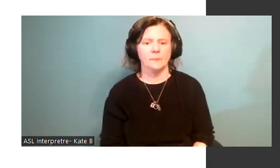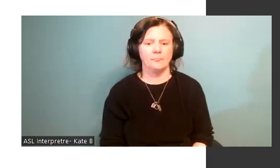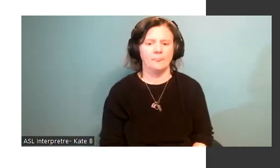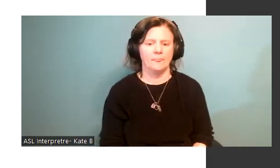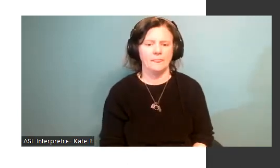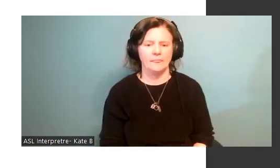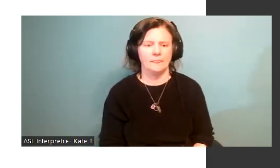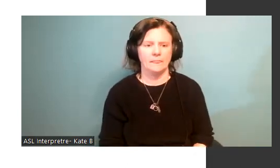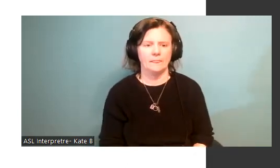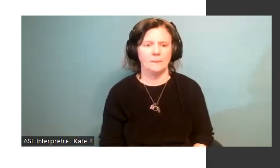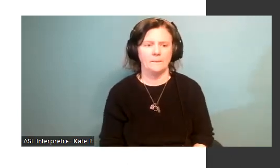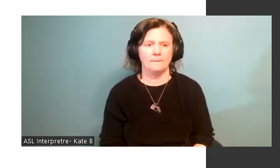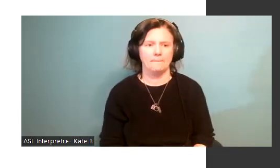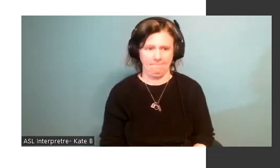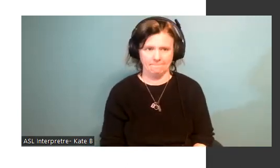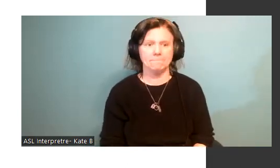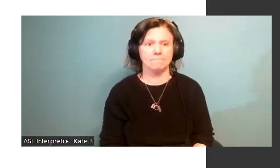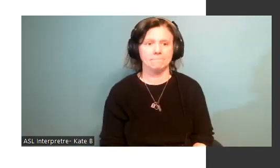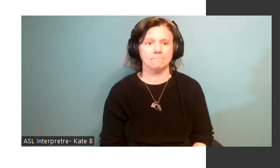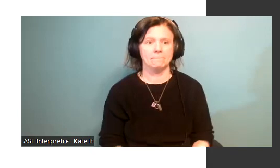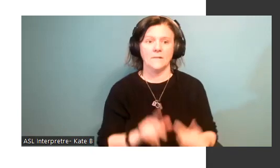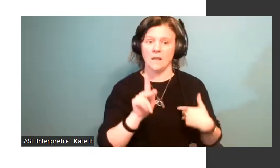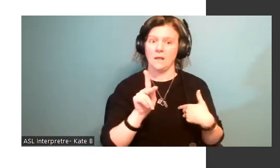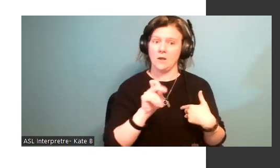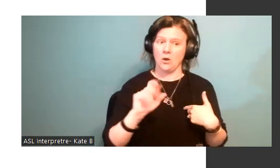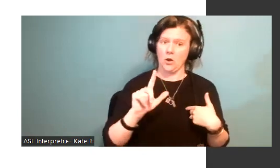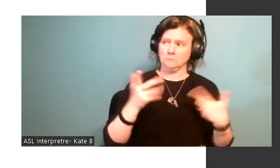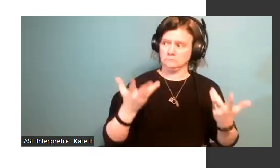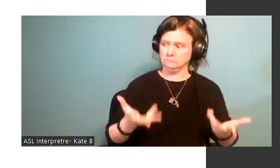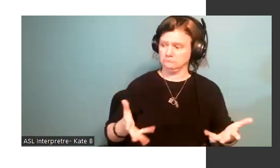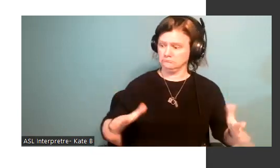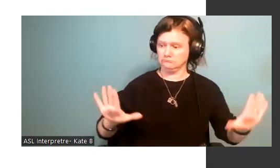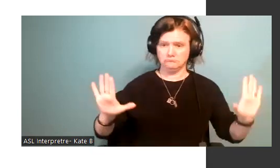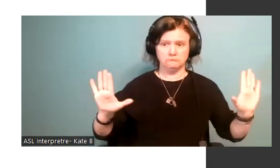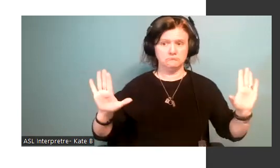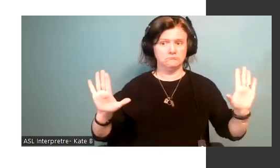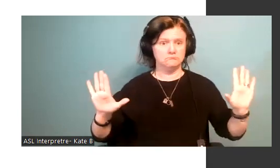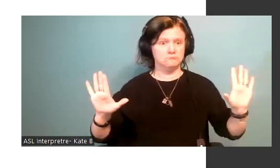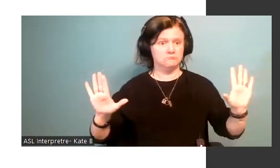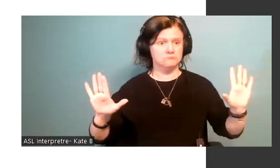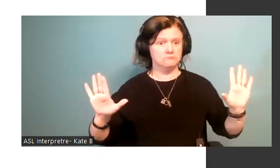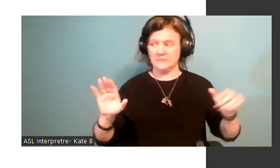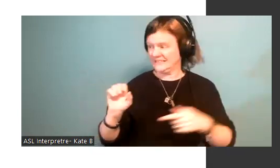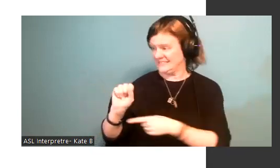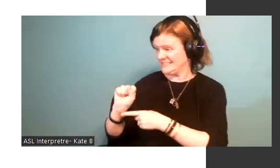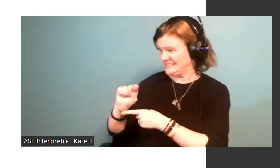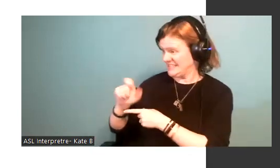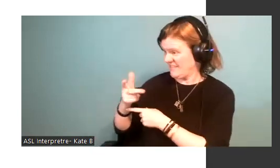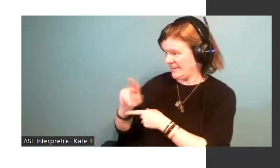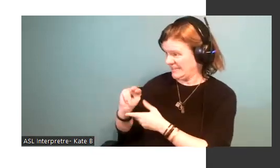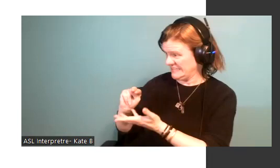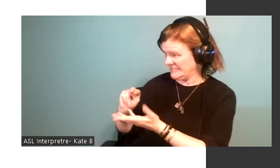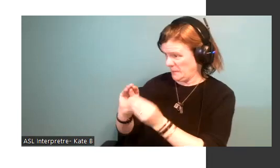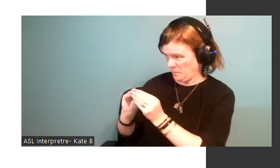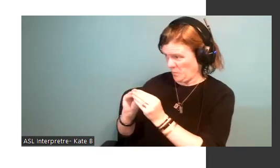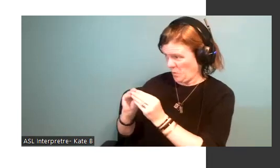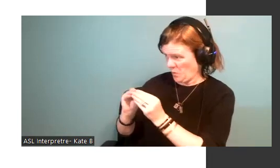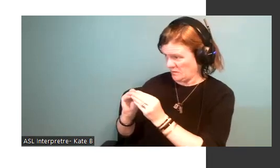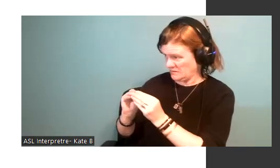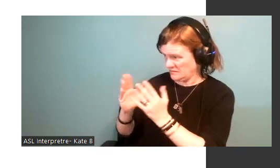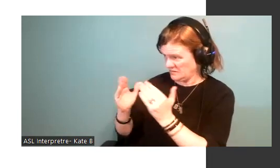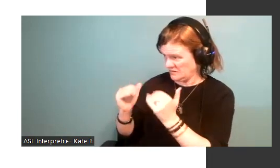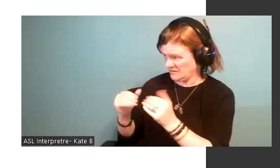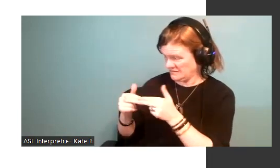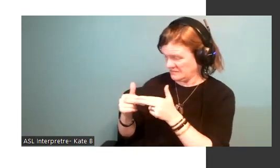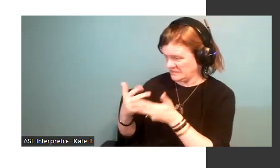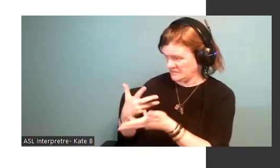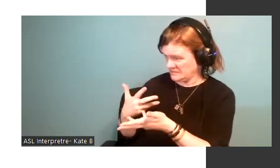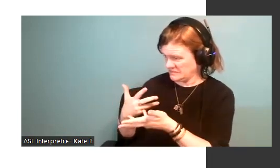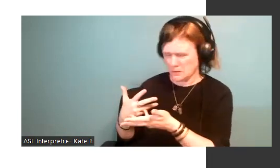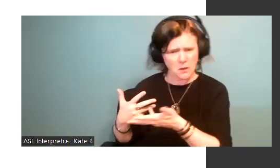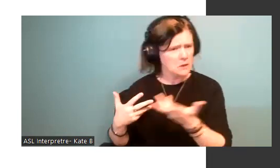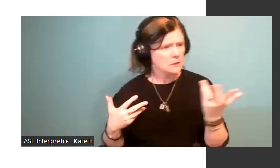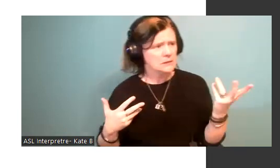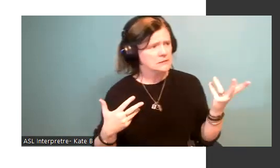hope you have it under control.